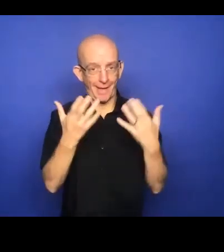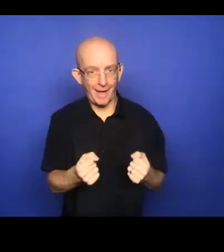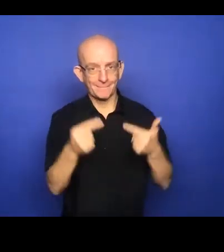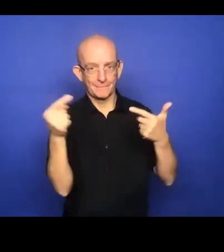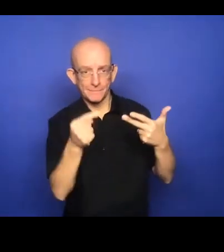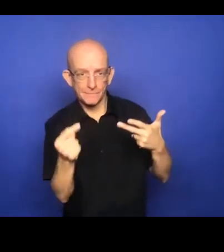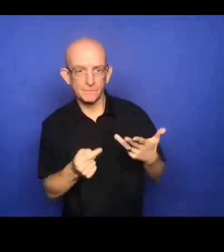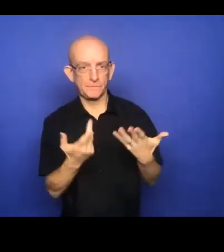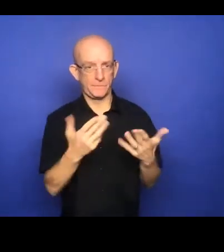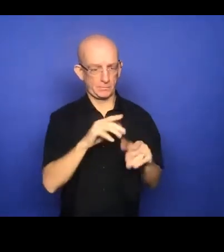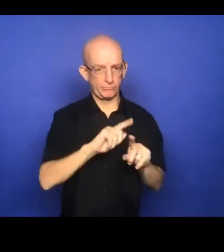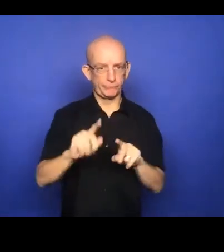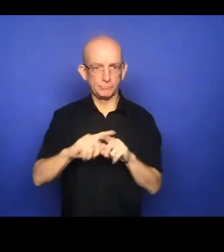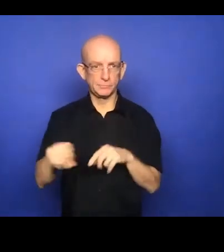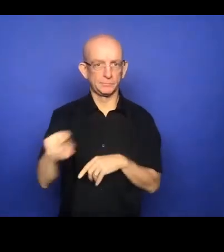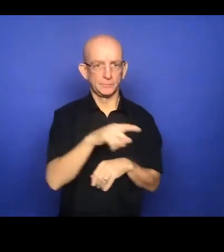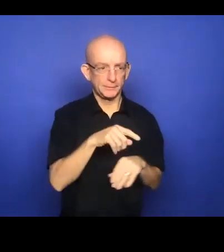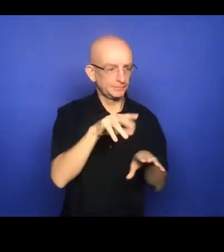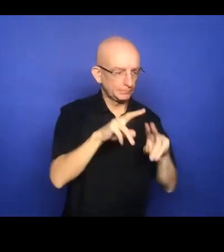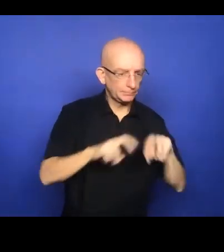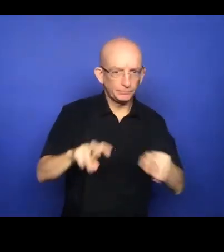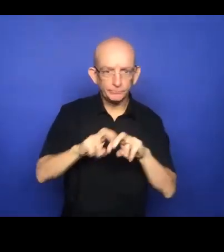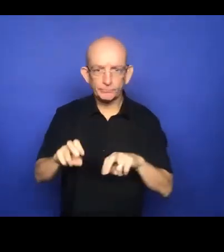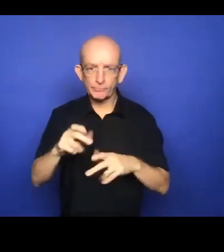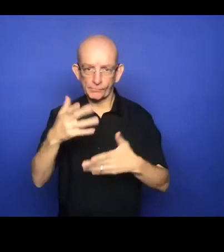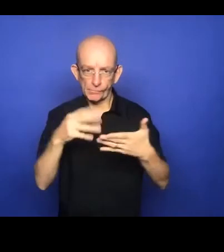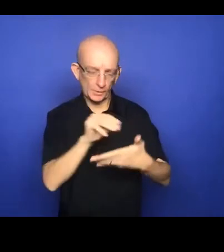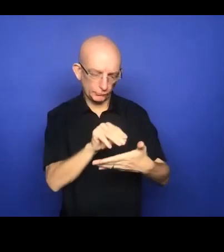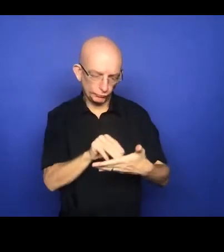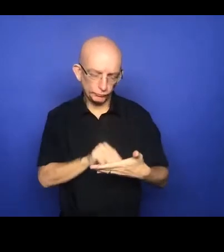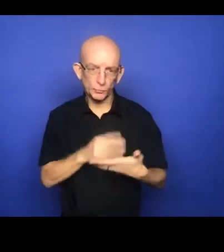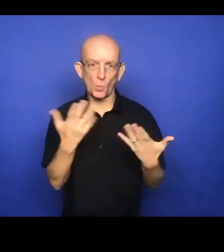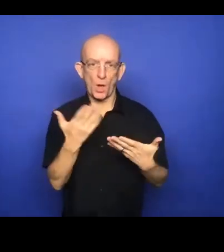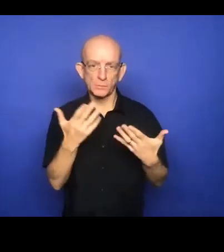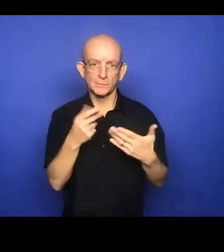identify unmet needs to inform inclusive response programming.